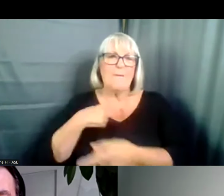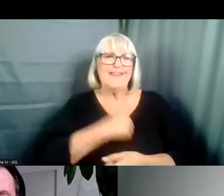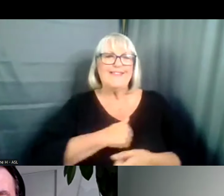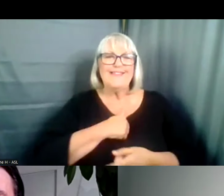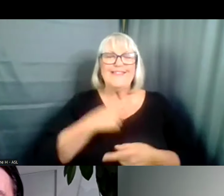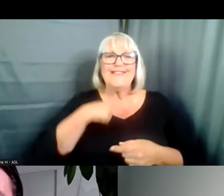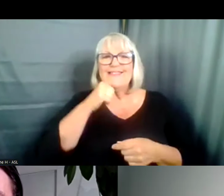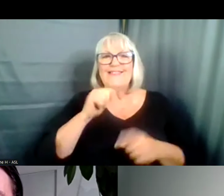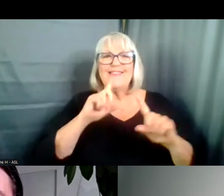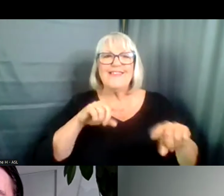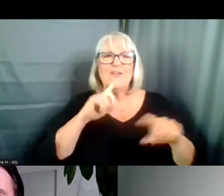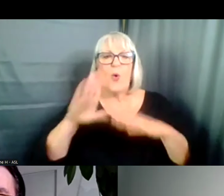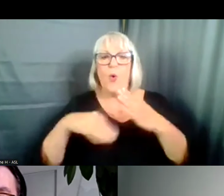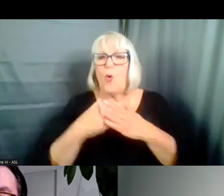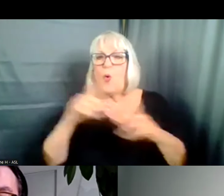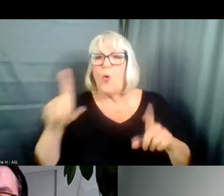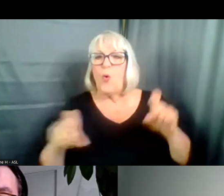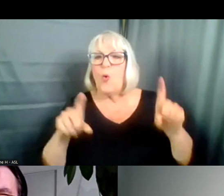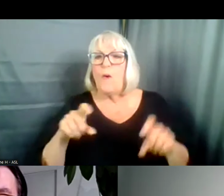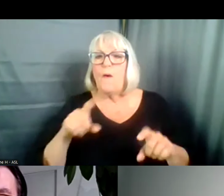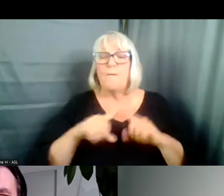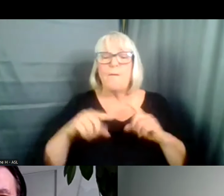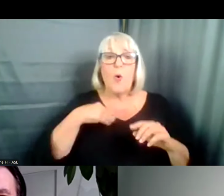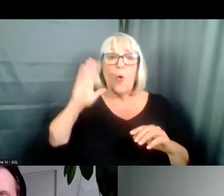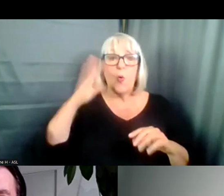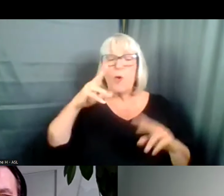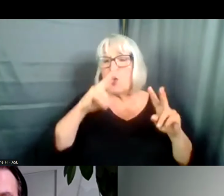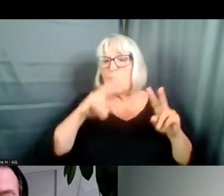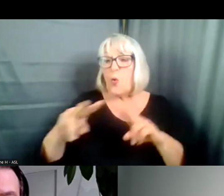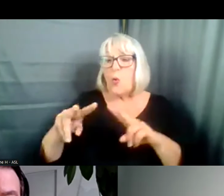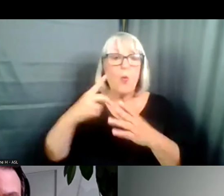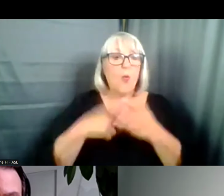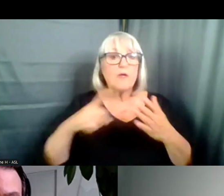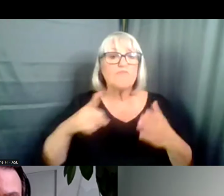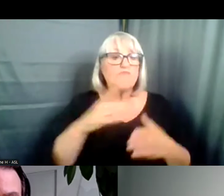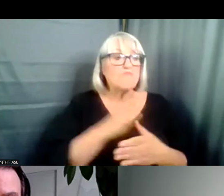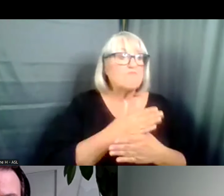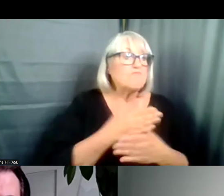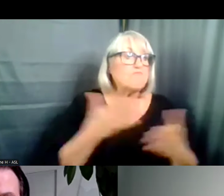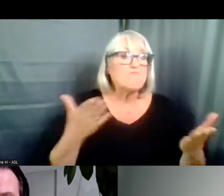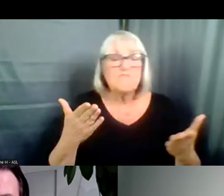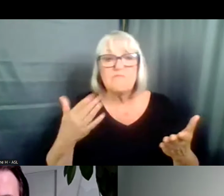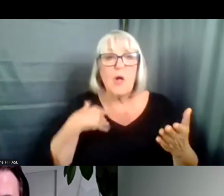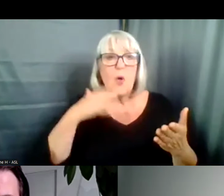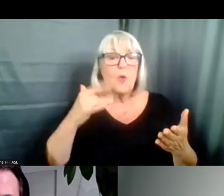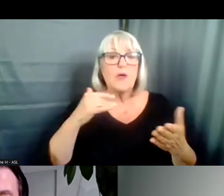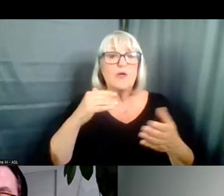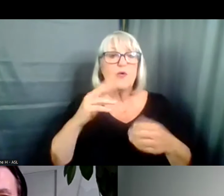questions, but we will be able to look at what you shared with us and leverage that information to inform future